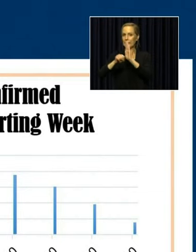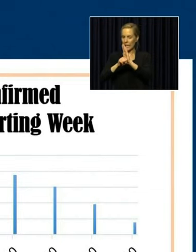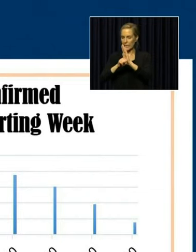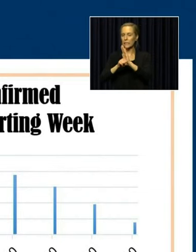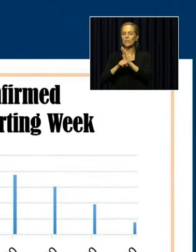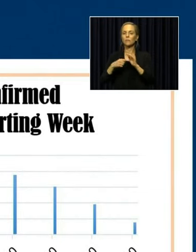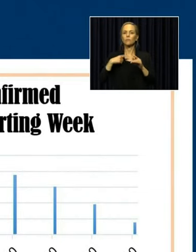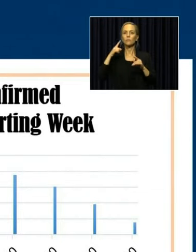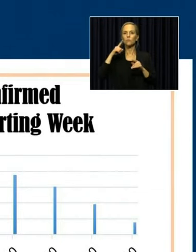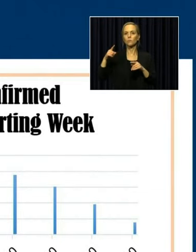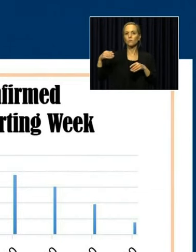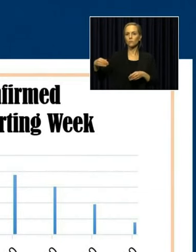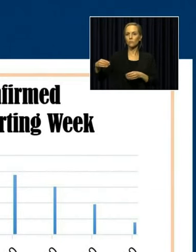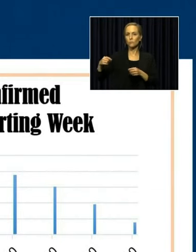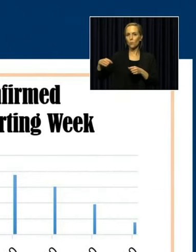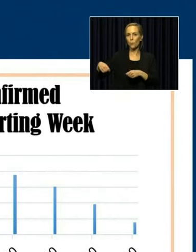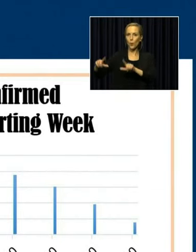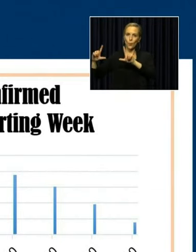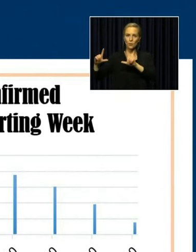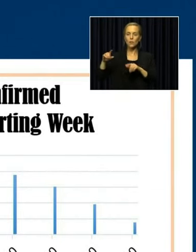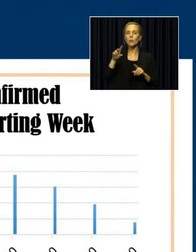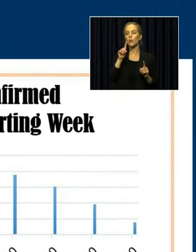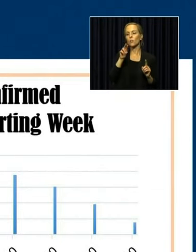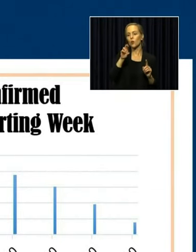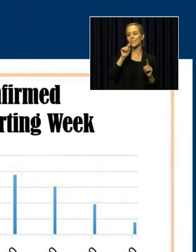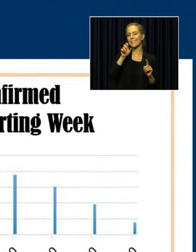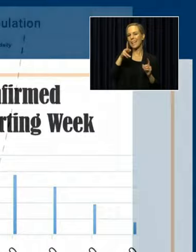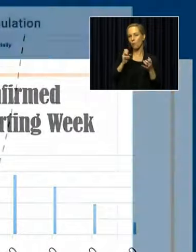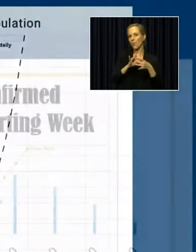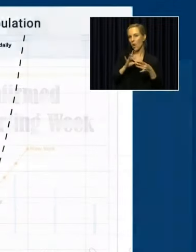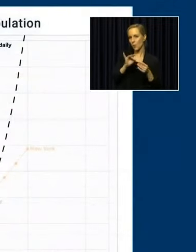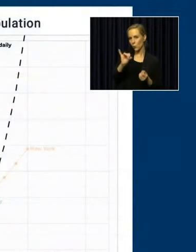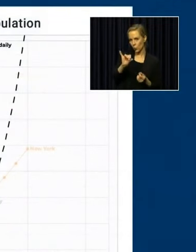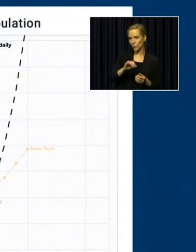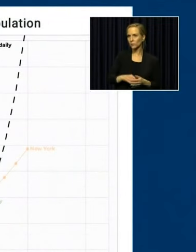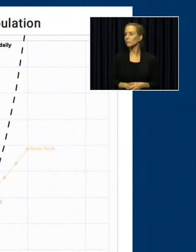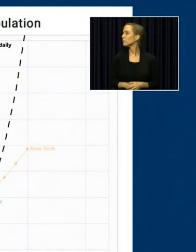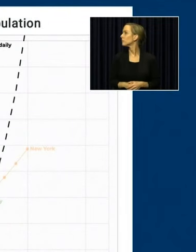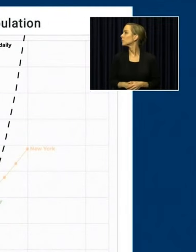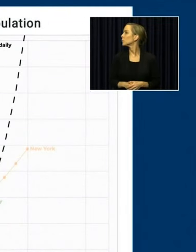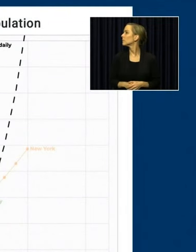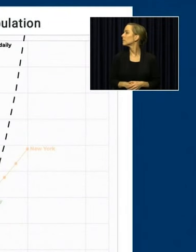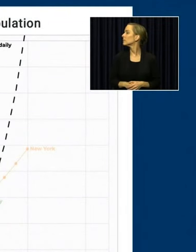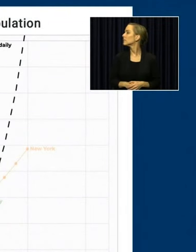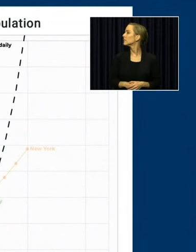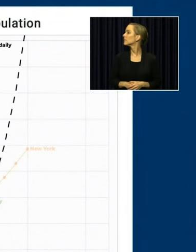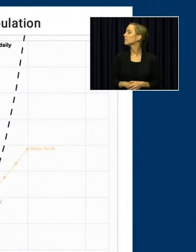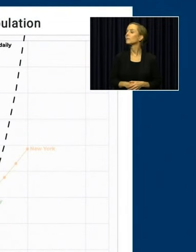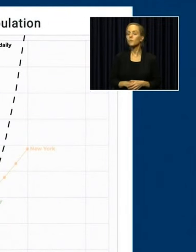ALL RIGHT. SO THIS IS, YOU EVEN IF YOU